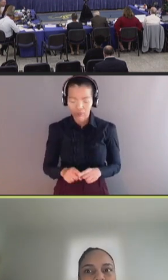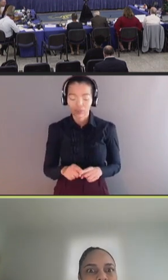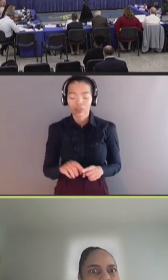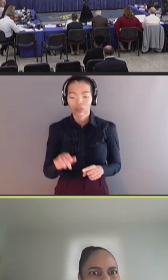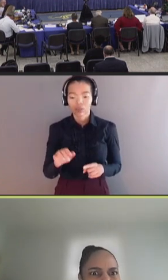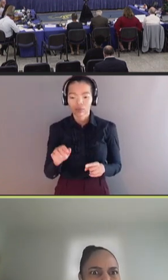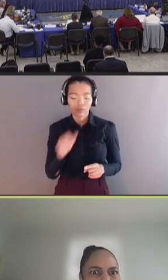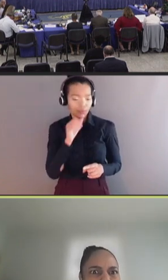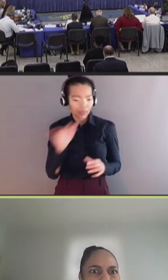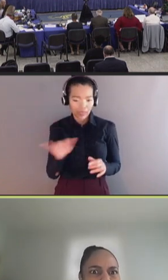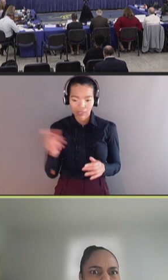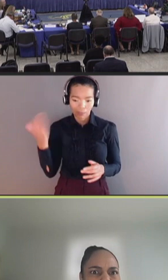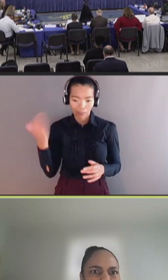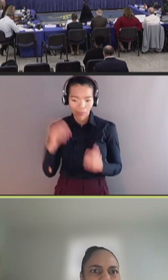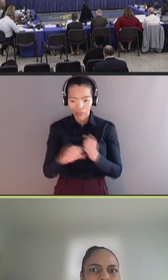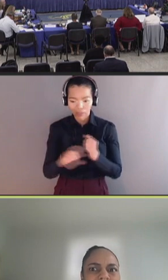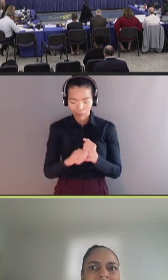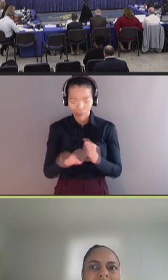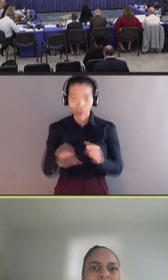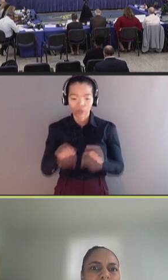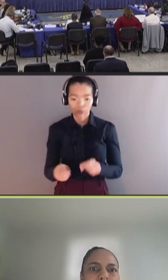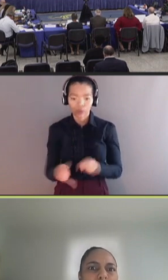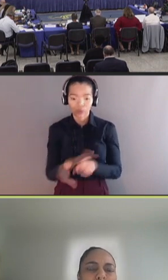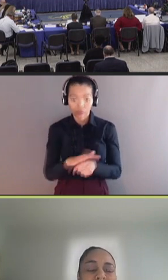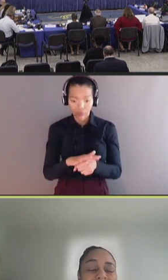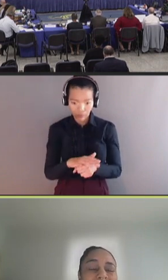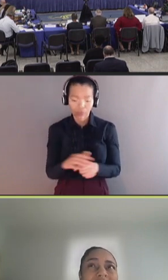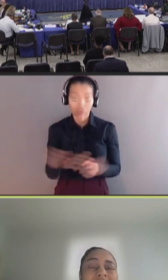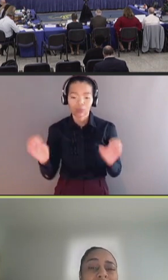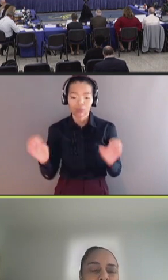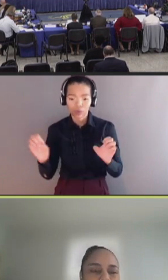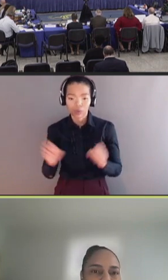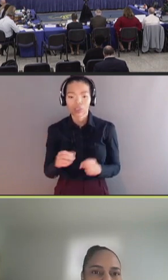right at the height of the public health emergency, our goal is to get everybody